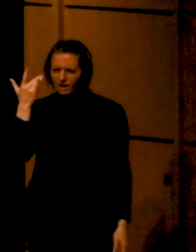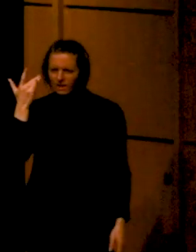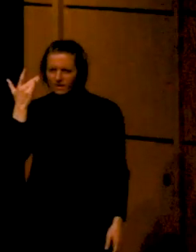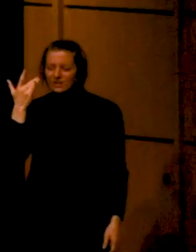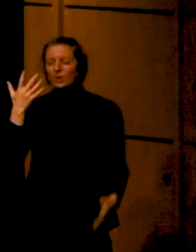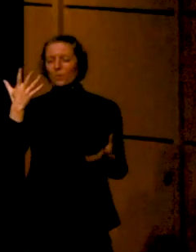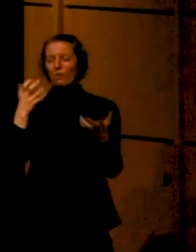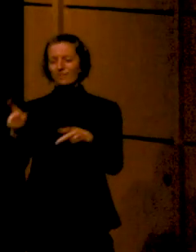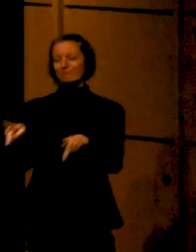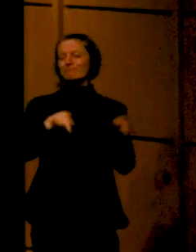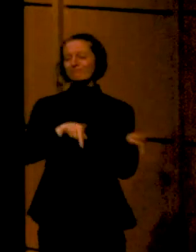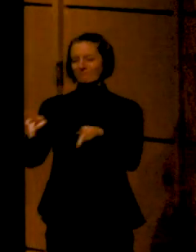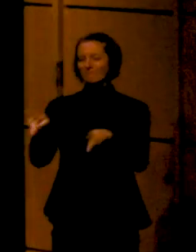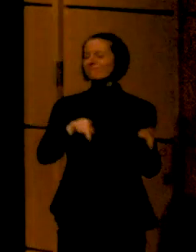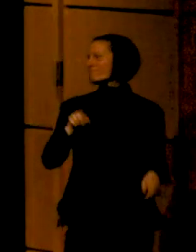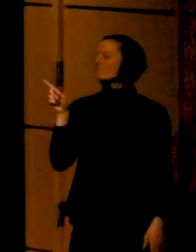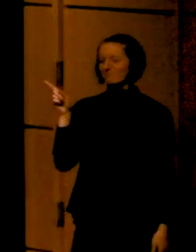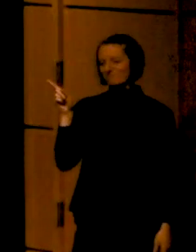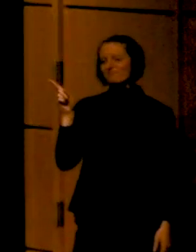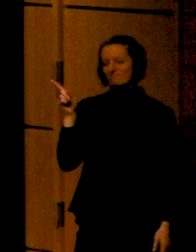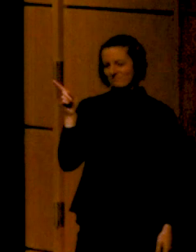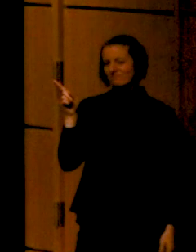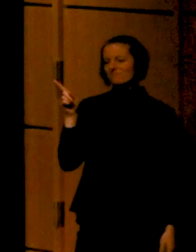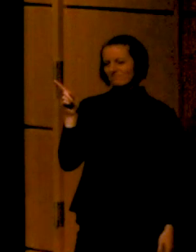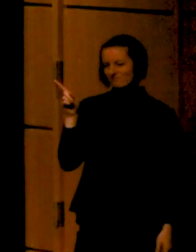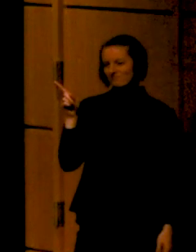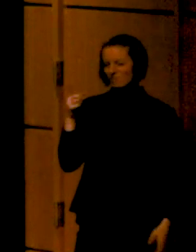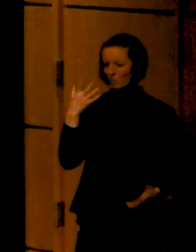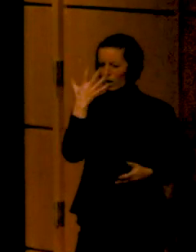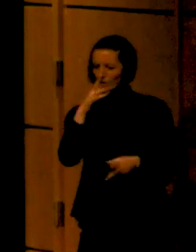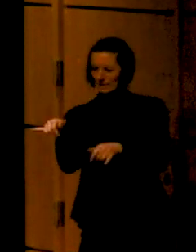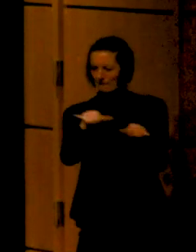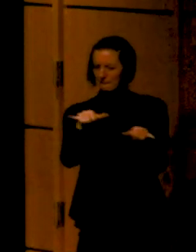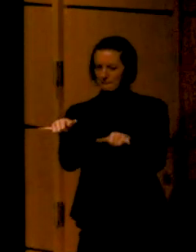Remembering works like this he'd done a tour of Italy.